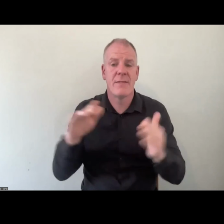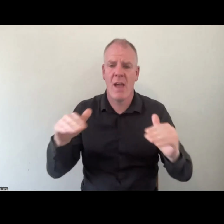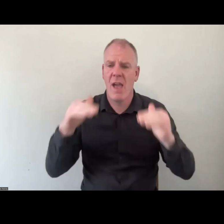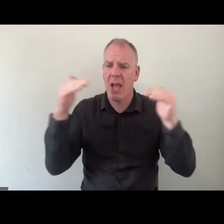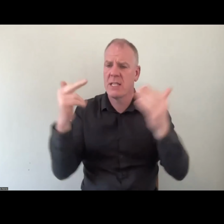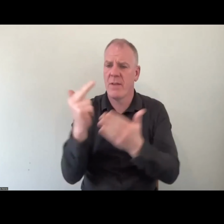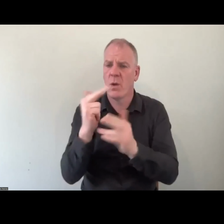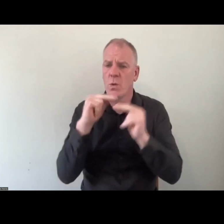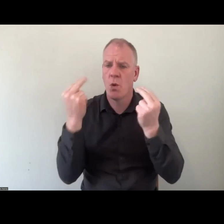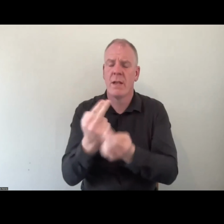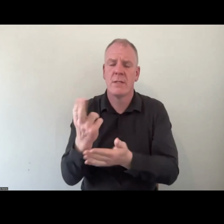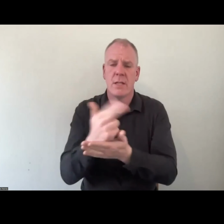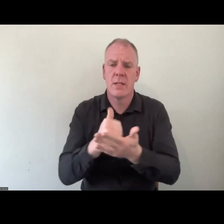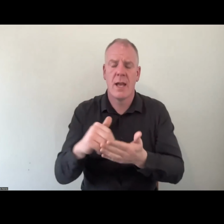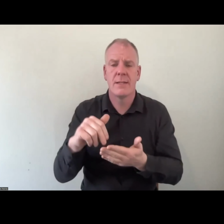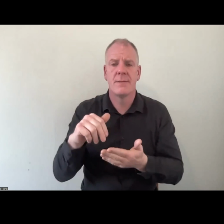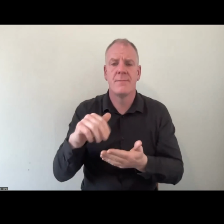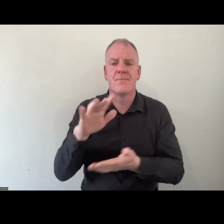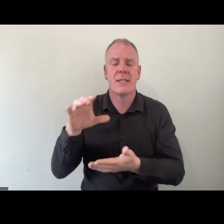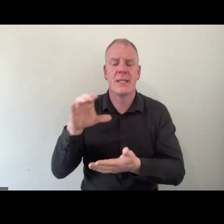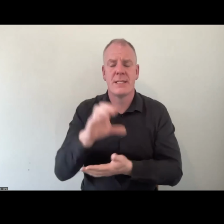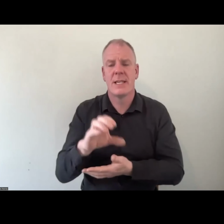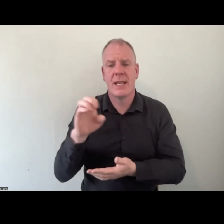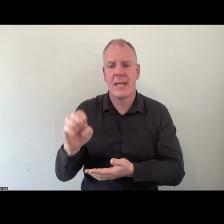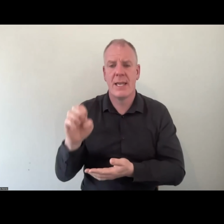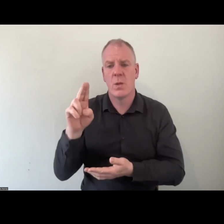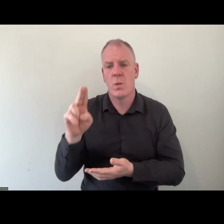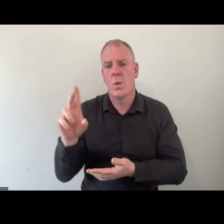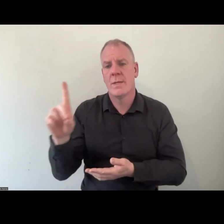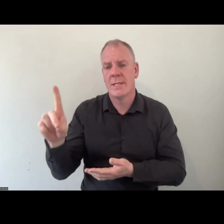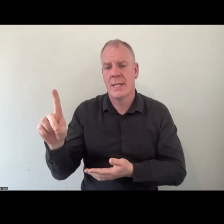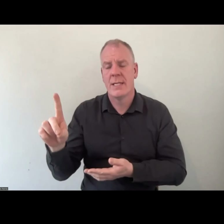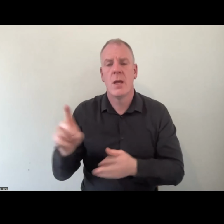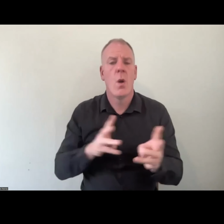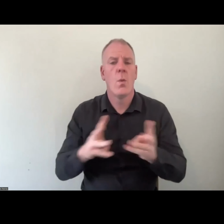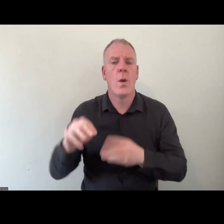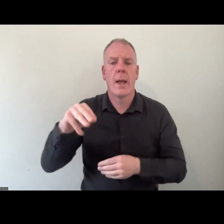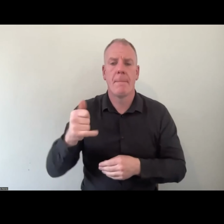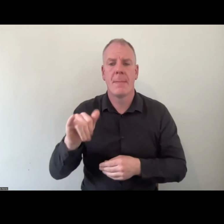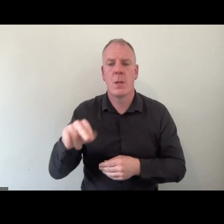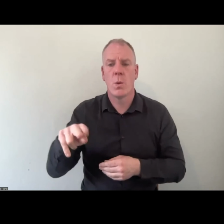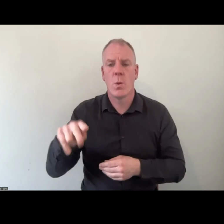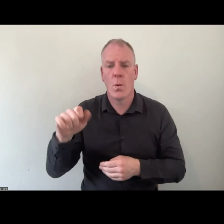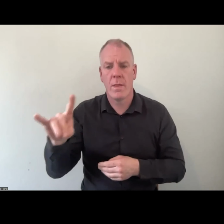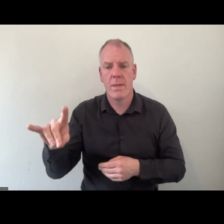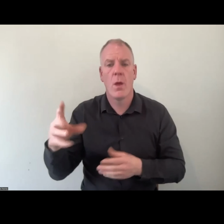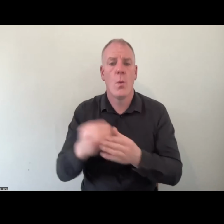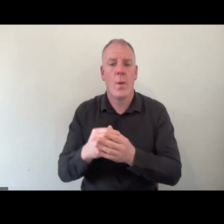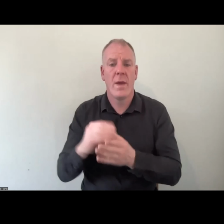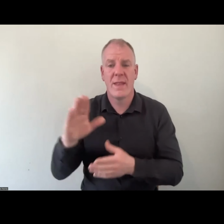the work that's going on down in Maynooth, in NUI Maynooth, with Léa and her colleagues,